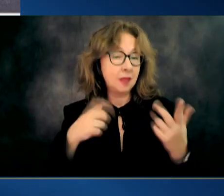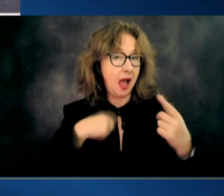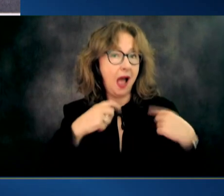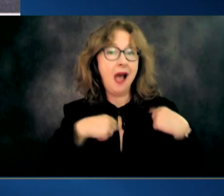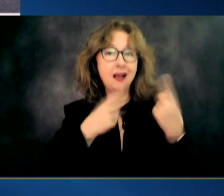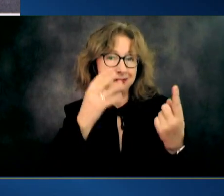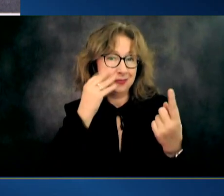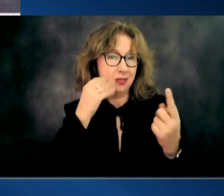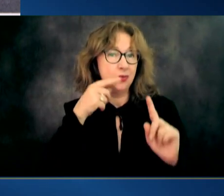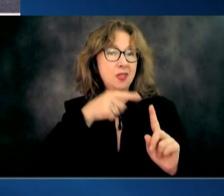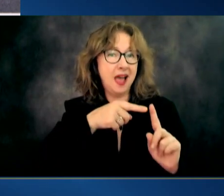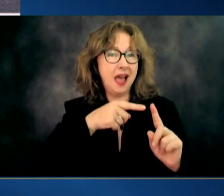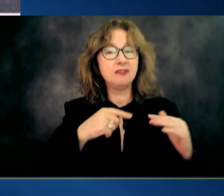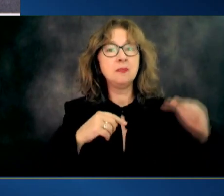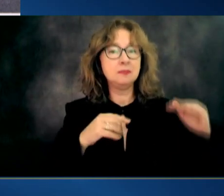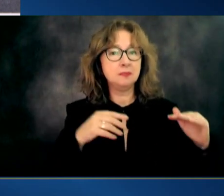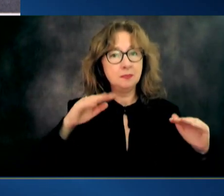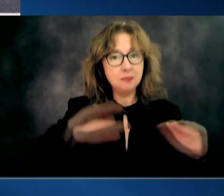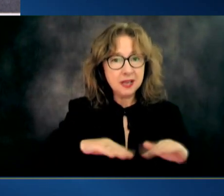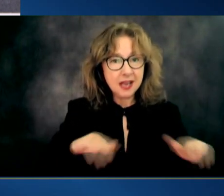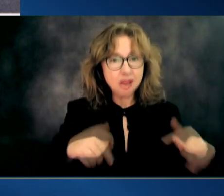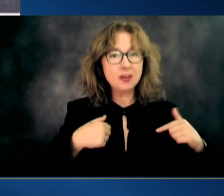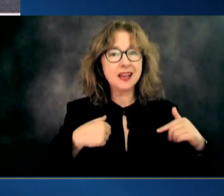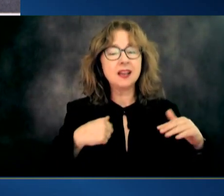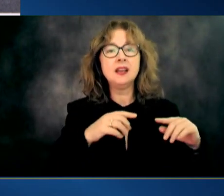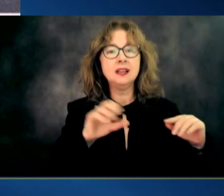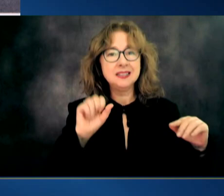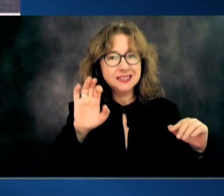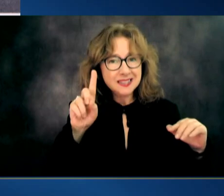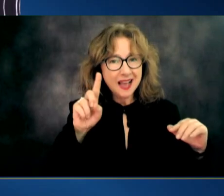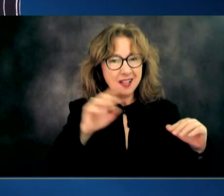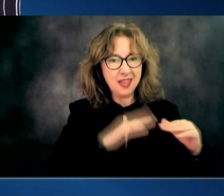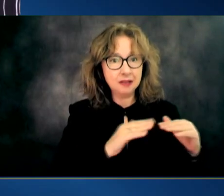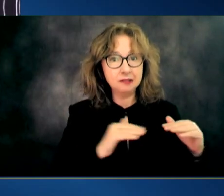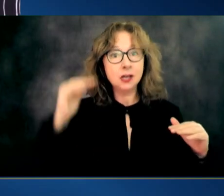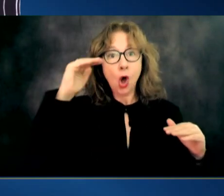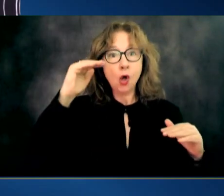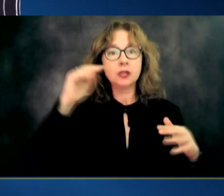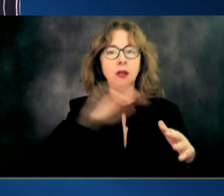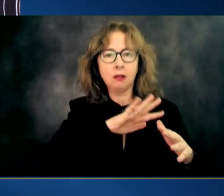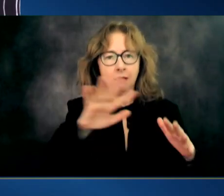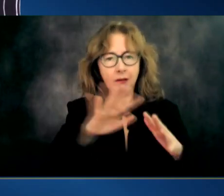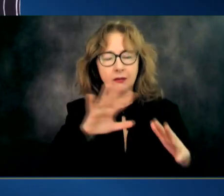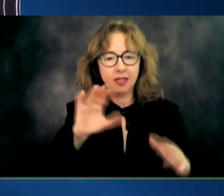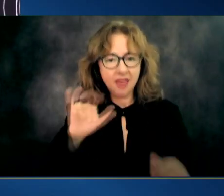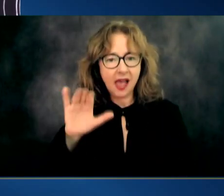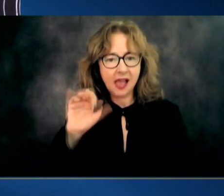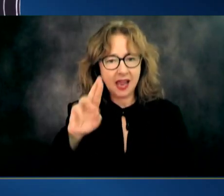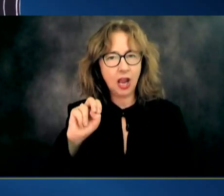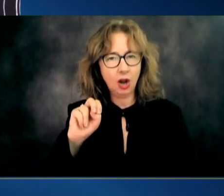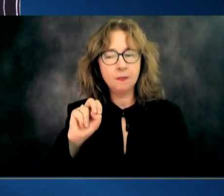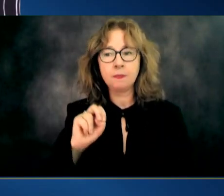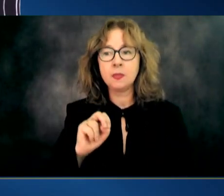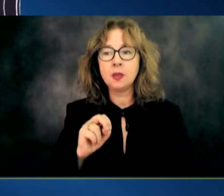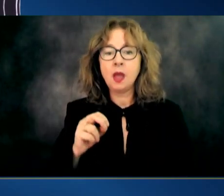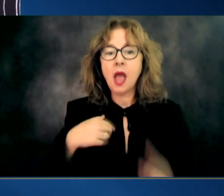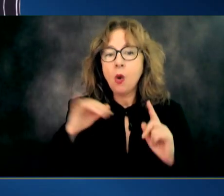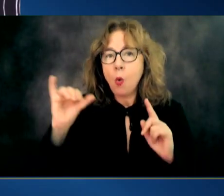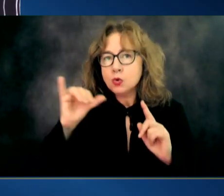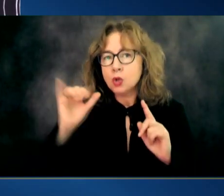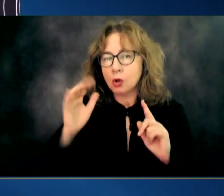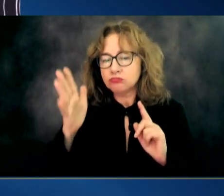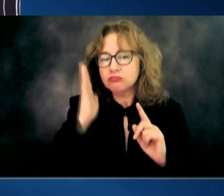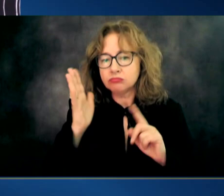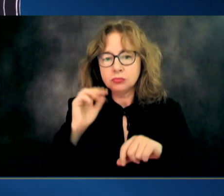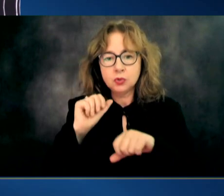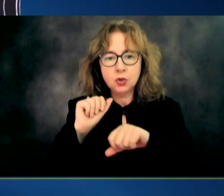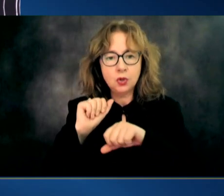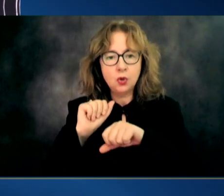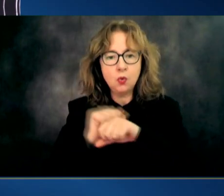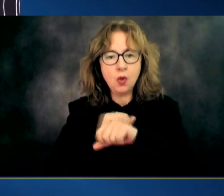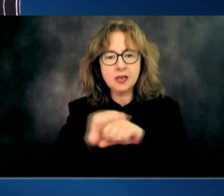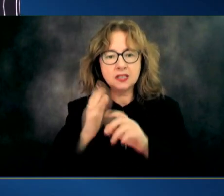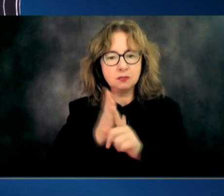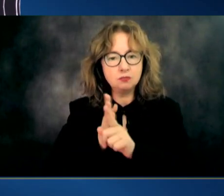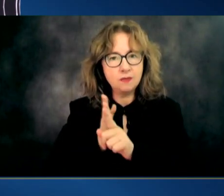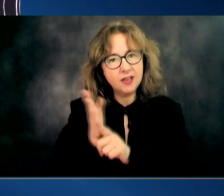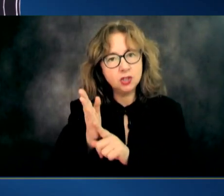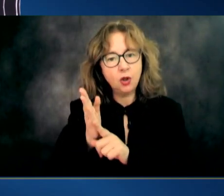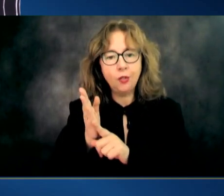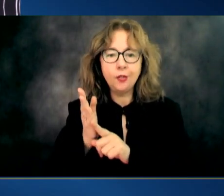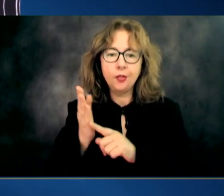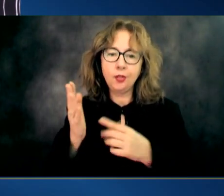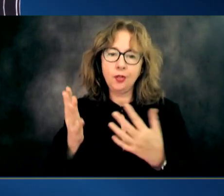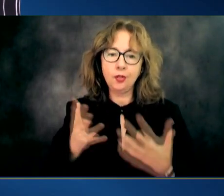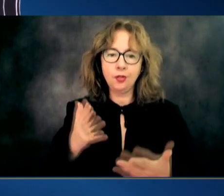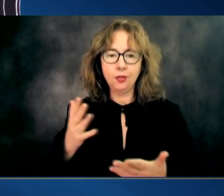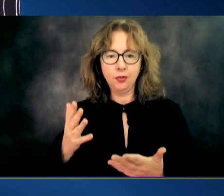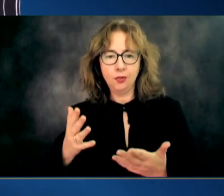adult care in sickle cell. I feel like that -- and I'm also -- I worked as a professional patient,